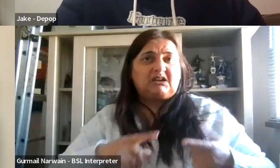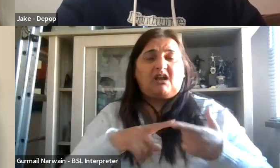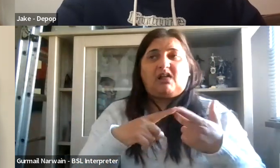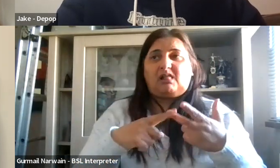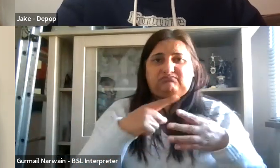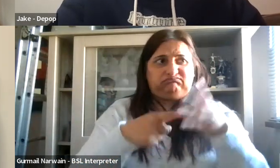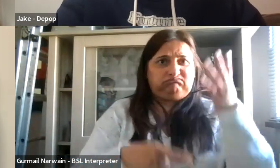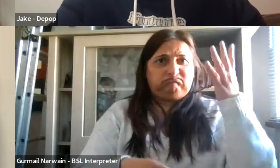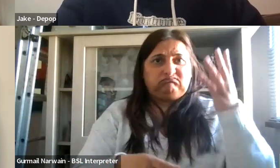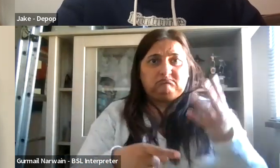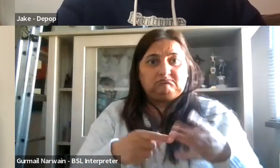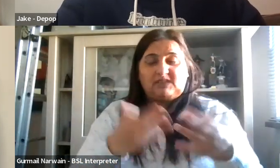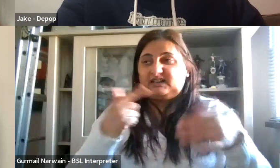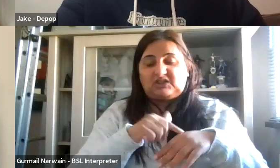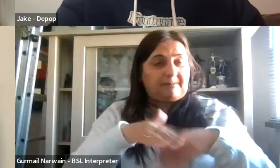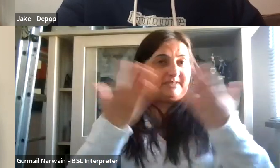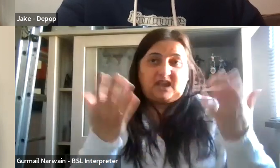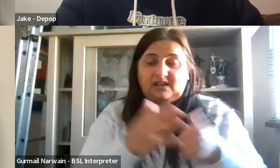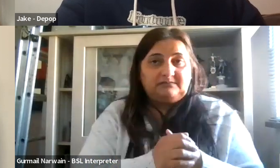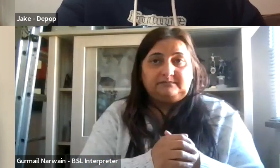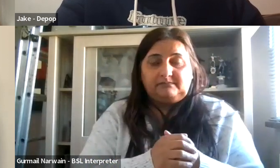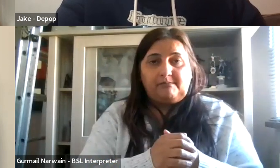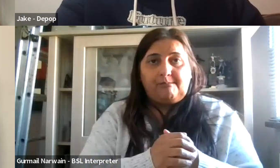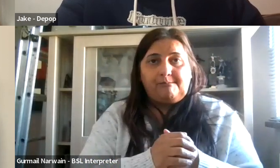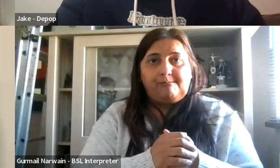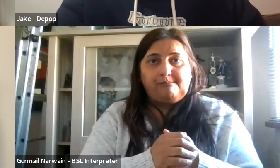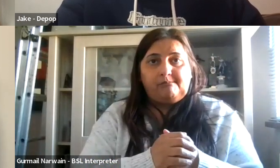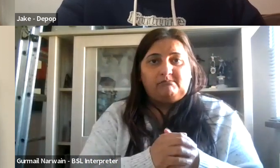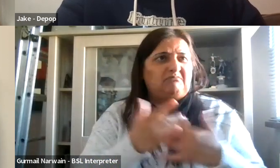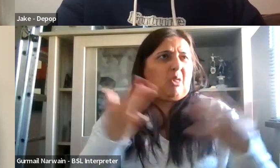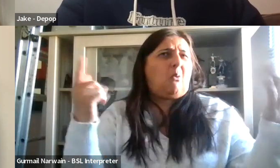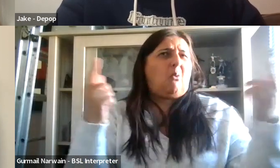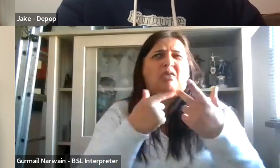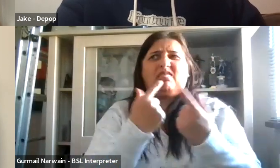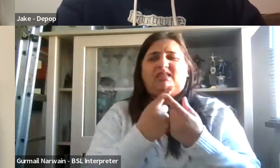financial, mental, physical at any time in the day. Financial, mental, physical, at any time in the day, and loads of other things, workplace